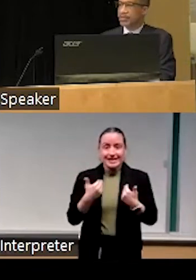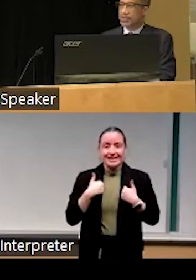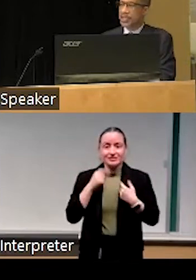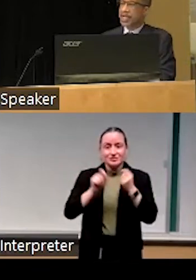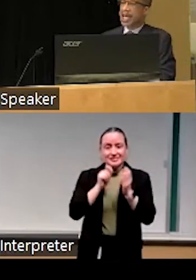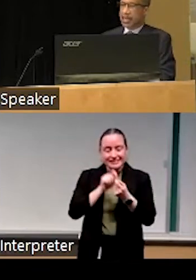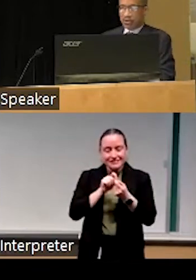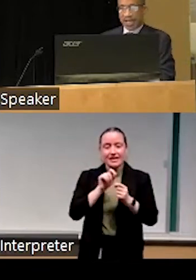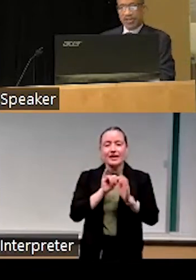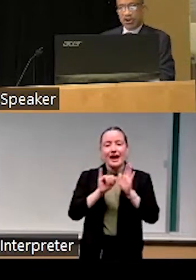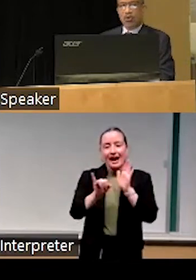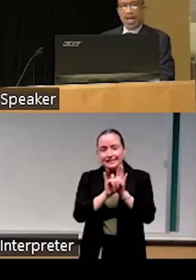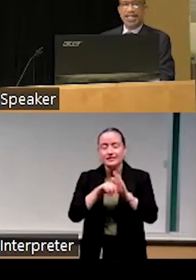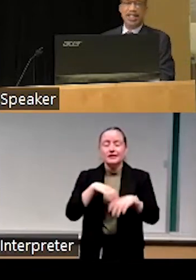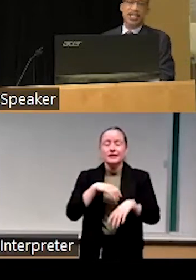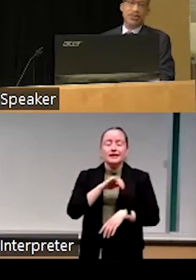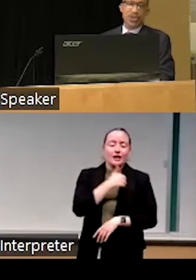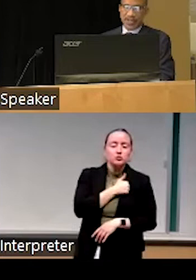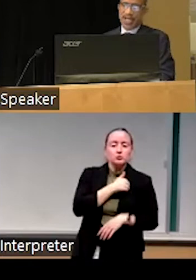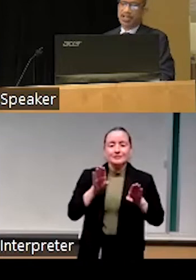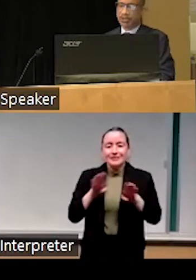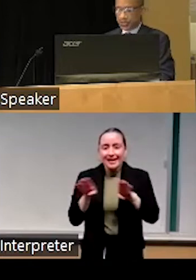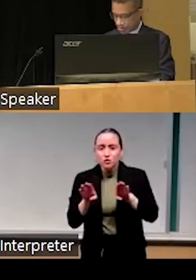behaviors and create their own identity within that culture